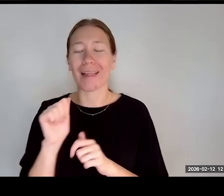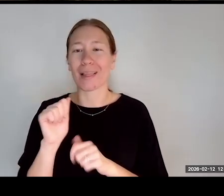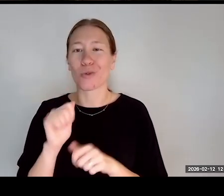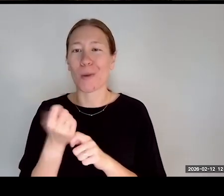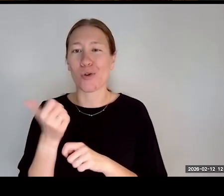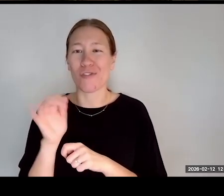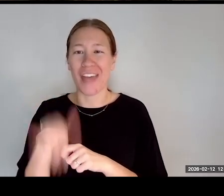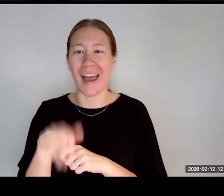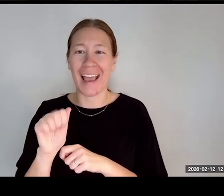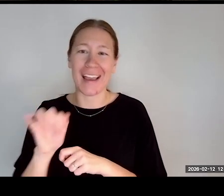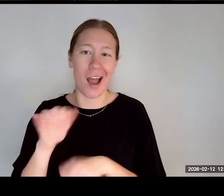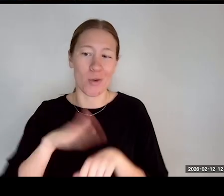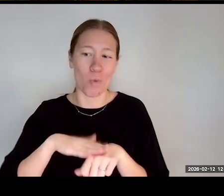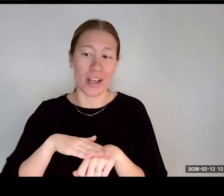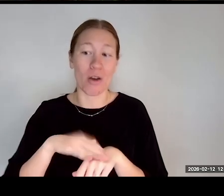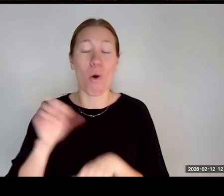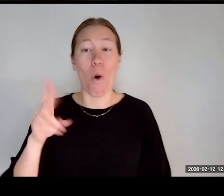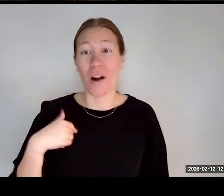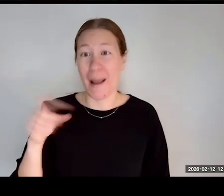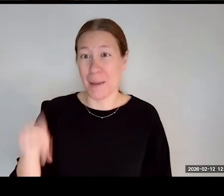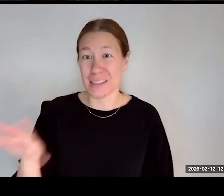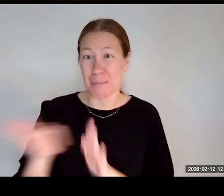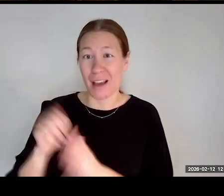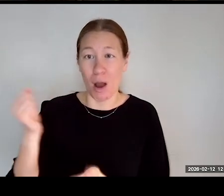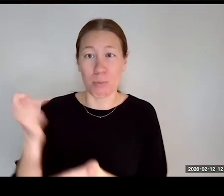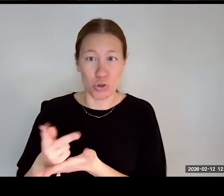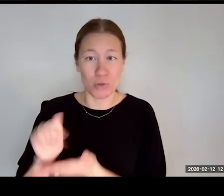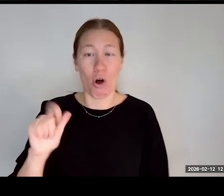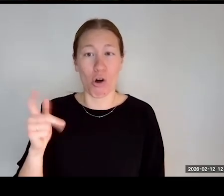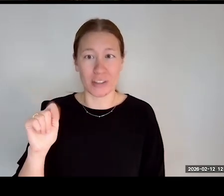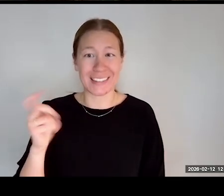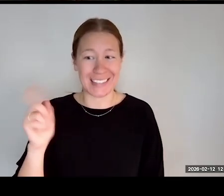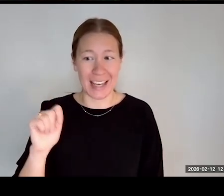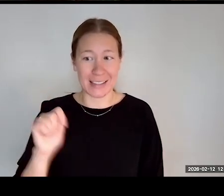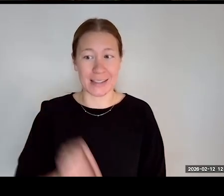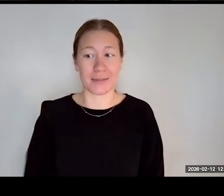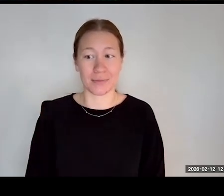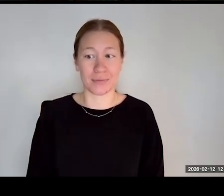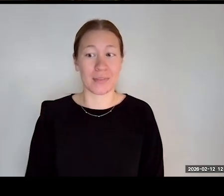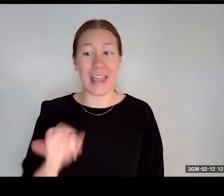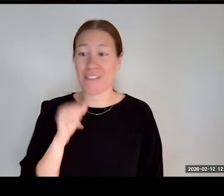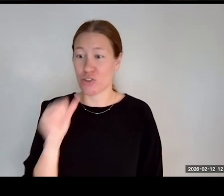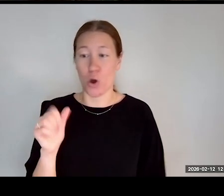Or I need to select approve alt text. If I do not select approve alt text or make edits,